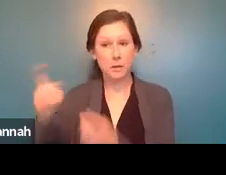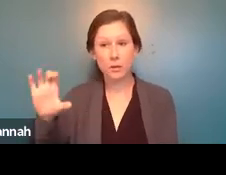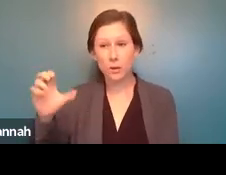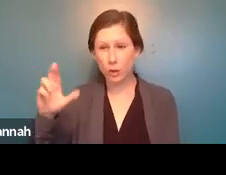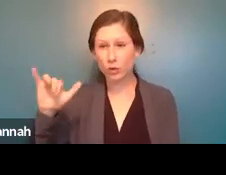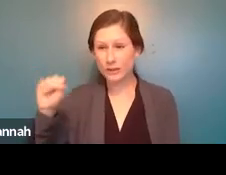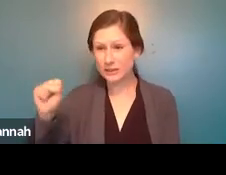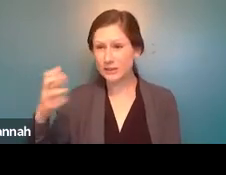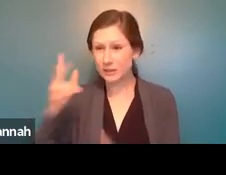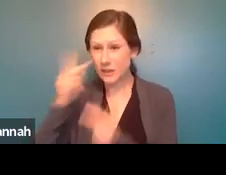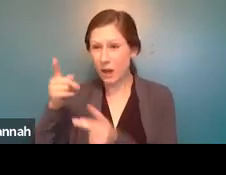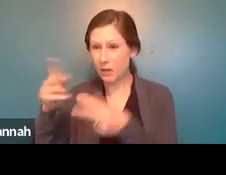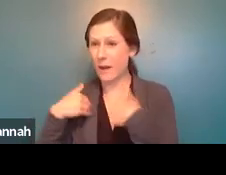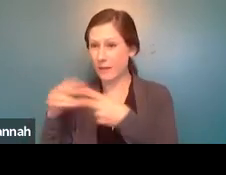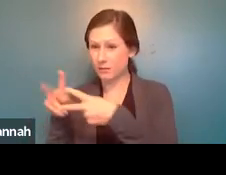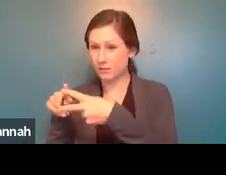we're actually in your presentation.